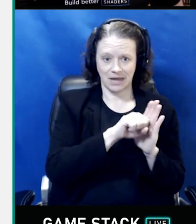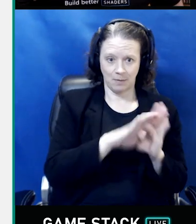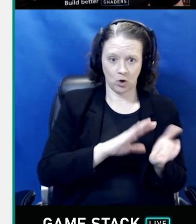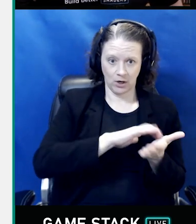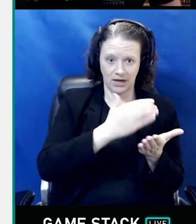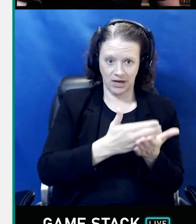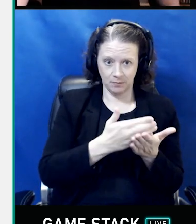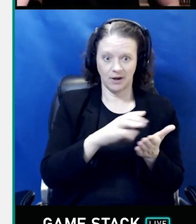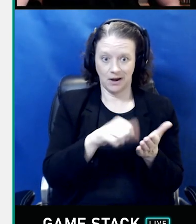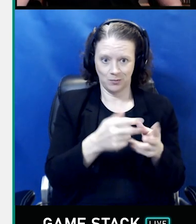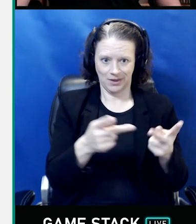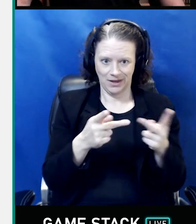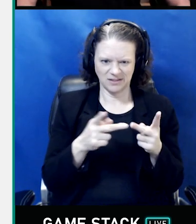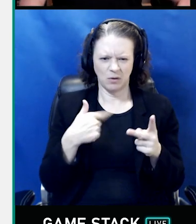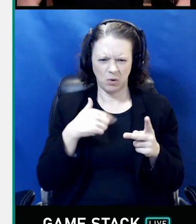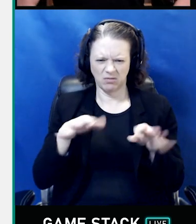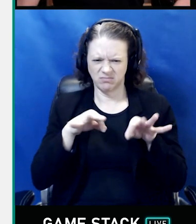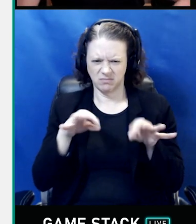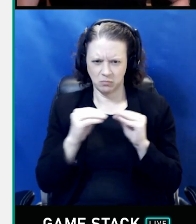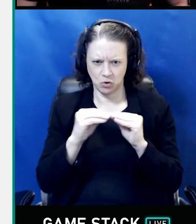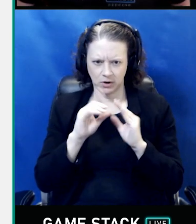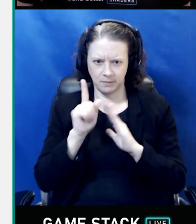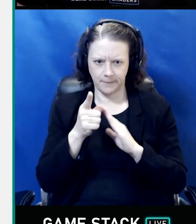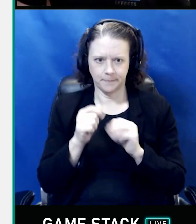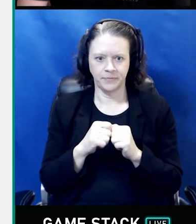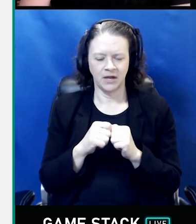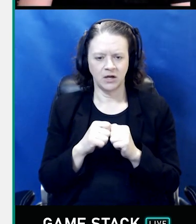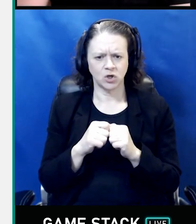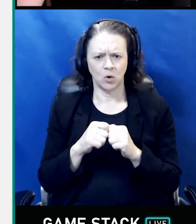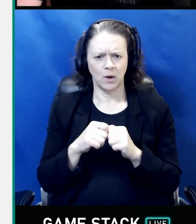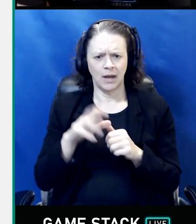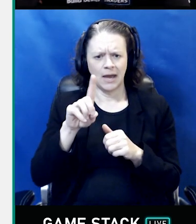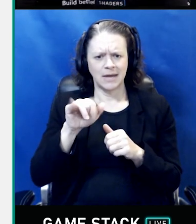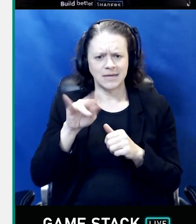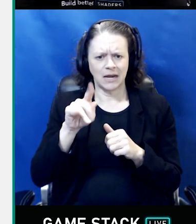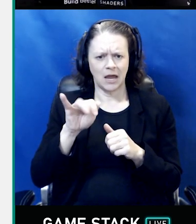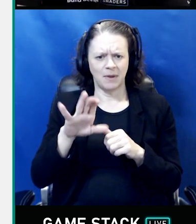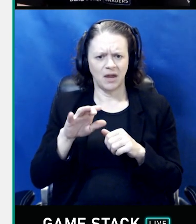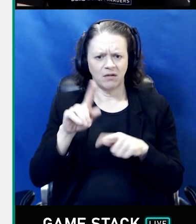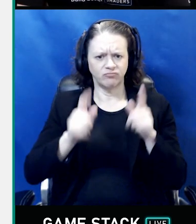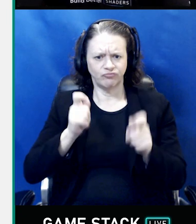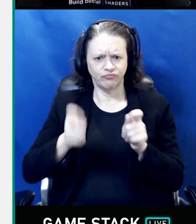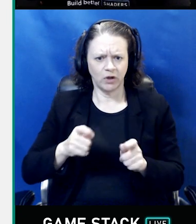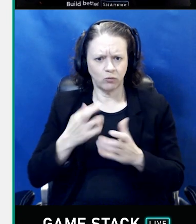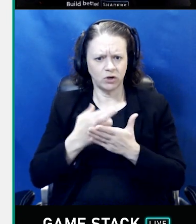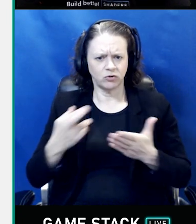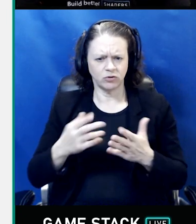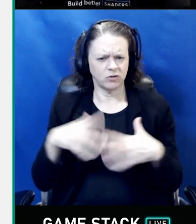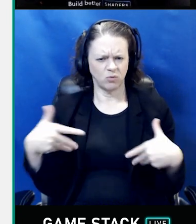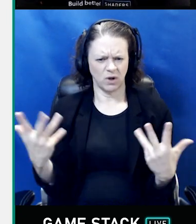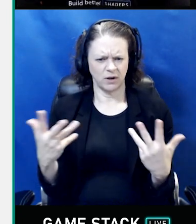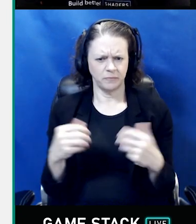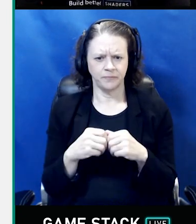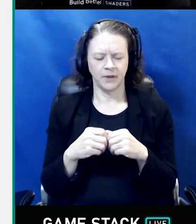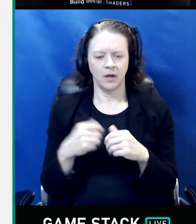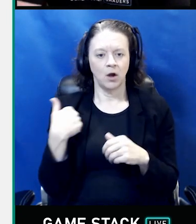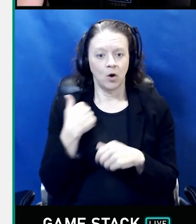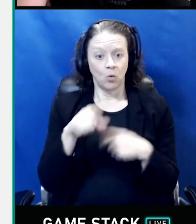that's going to come into play here in a minute. So what are dynamic resources? So previously when you wanted to set up these associations